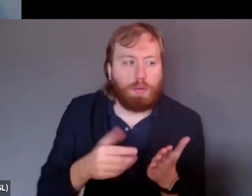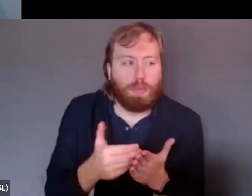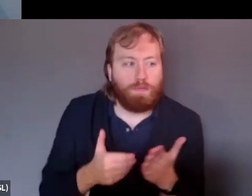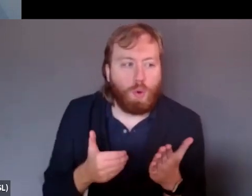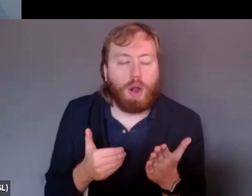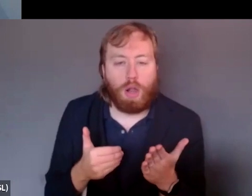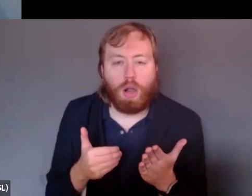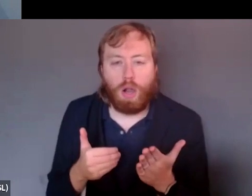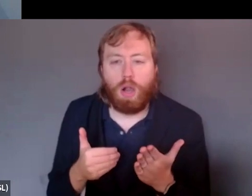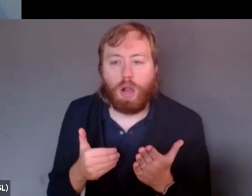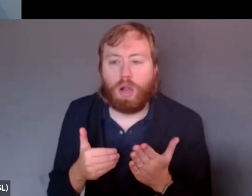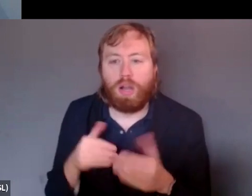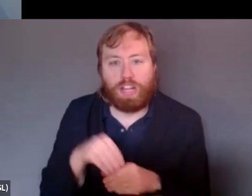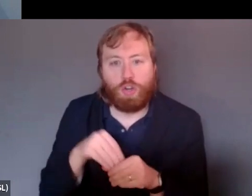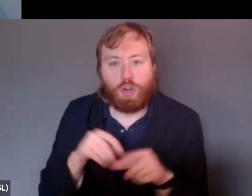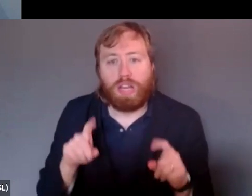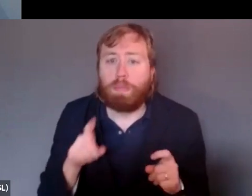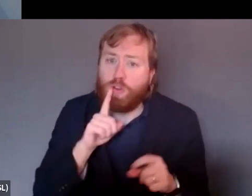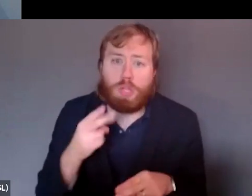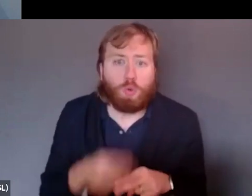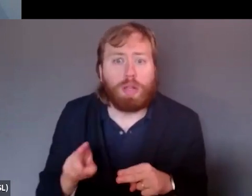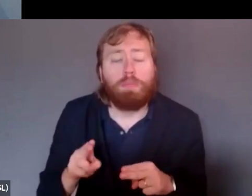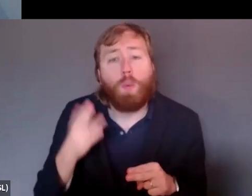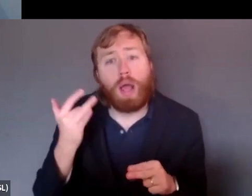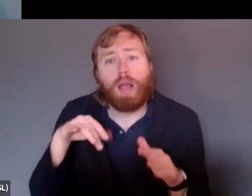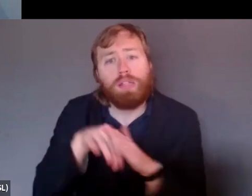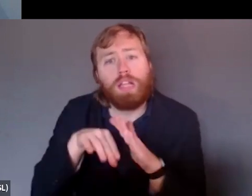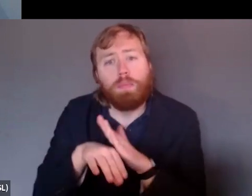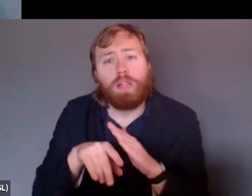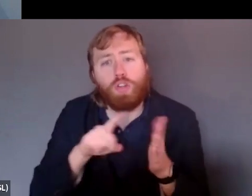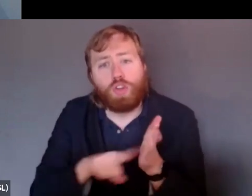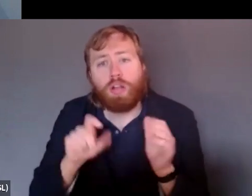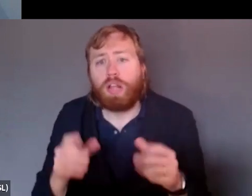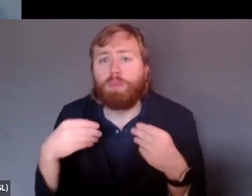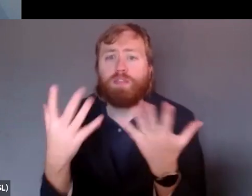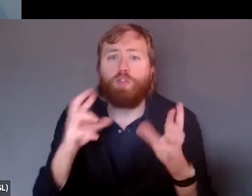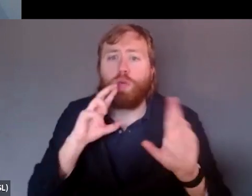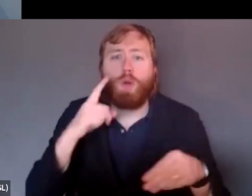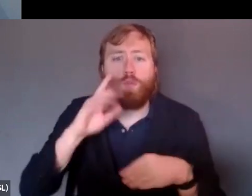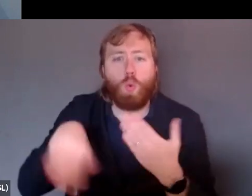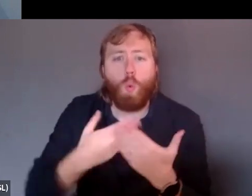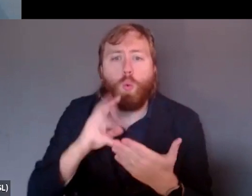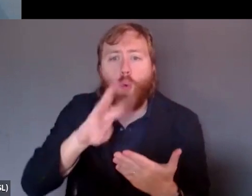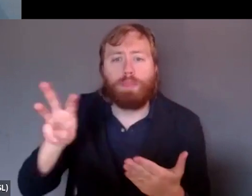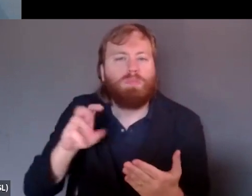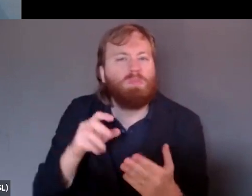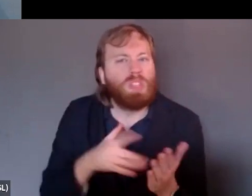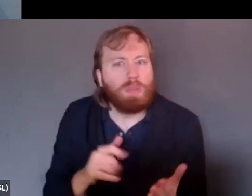It's pretty quick because Accessibility Checker can provide a report for the whole site. There's usually not that many issues because developers have been fixing them